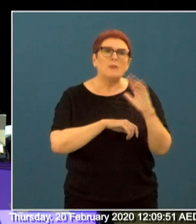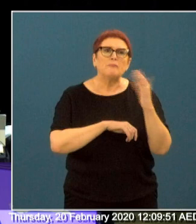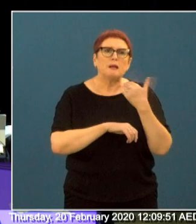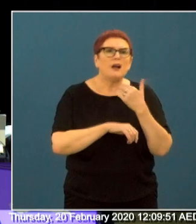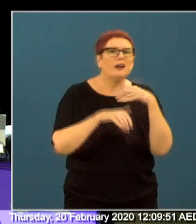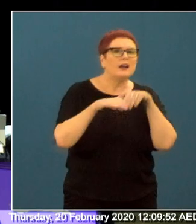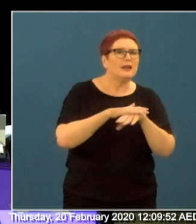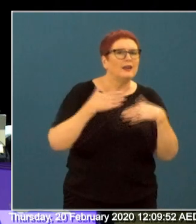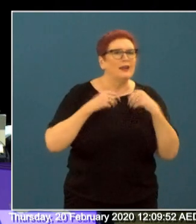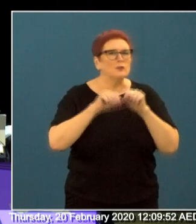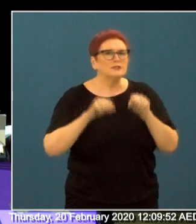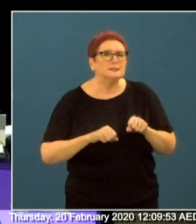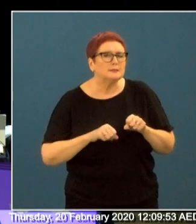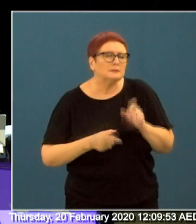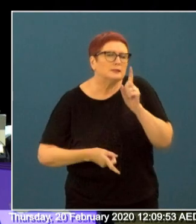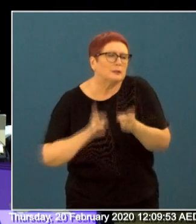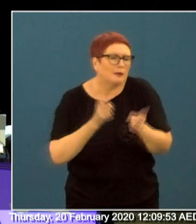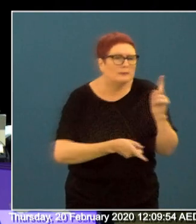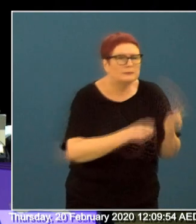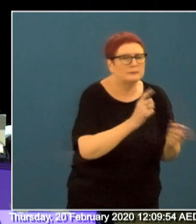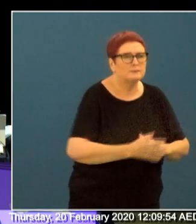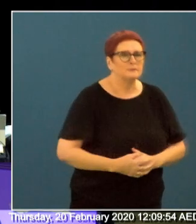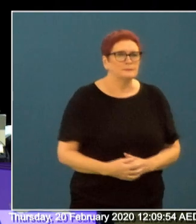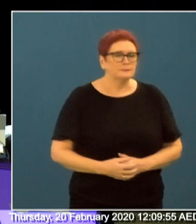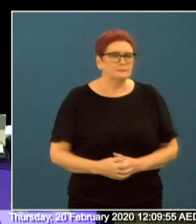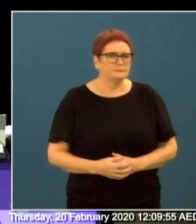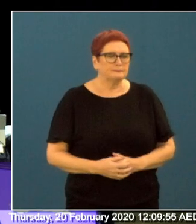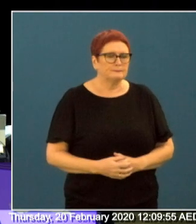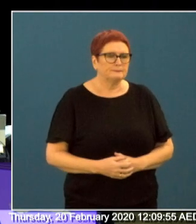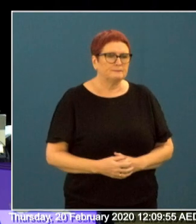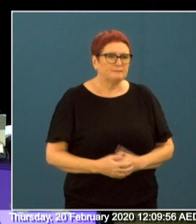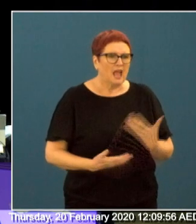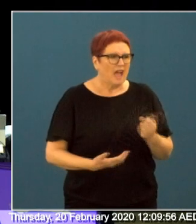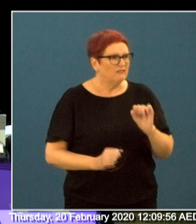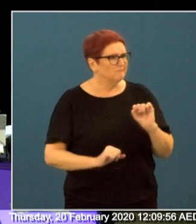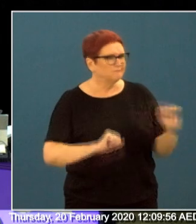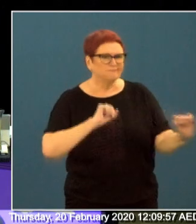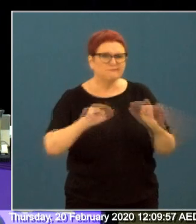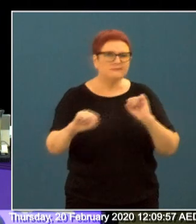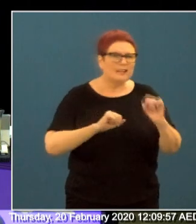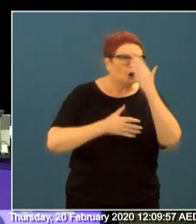Everybody's perceptions will be influenced by those contacts, which will vary, obviously, from person to person.